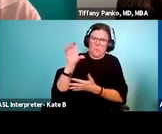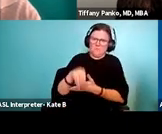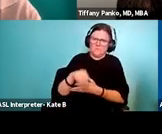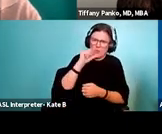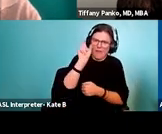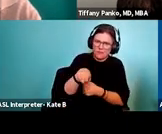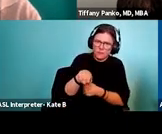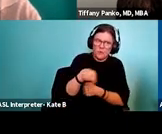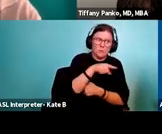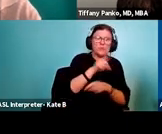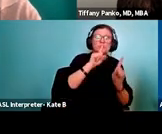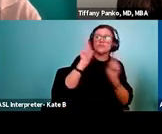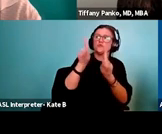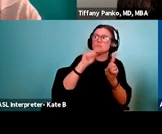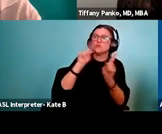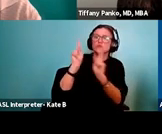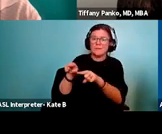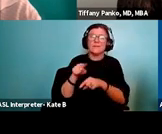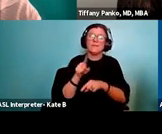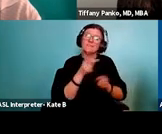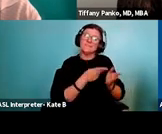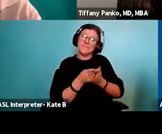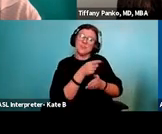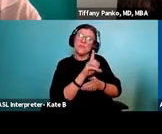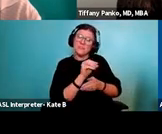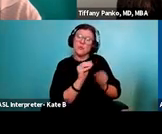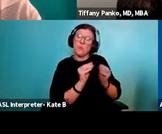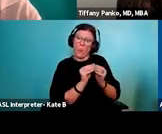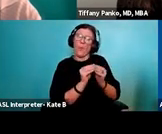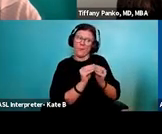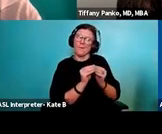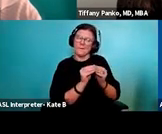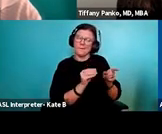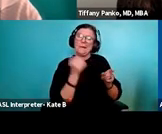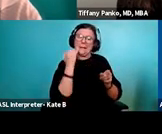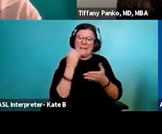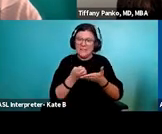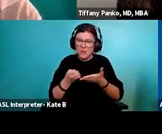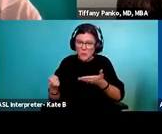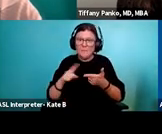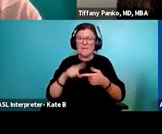may be able to do a lot more than you think with the right equipment and strategy that